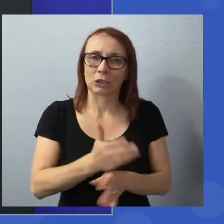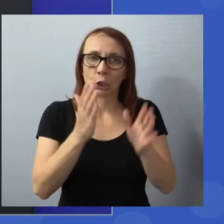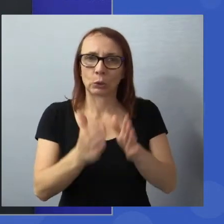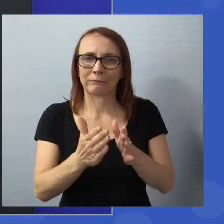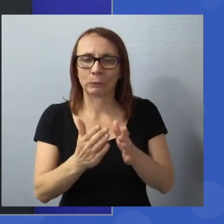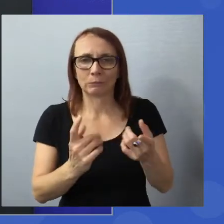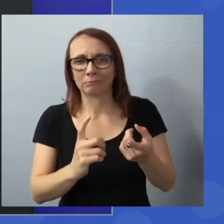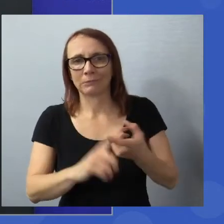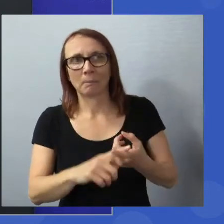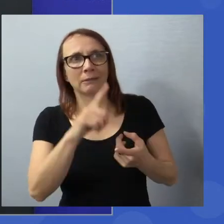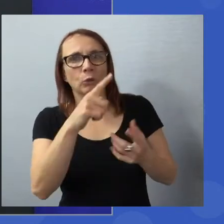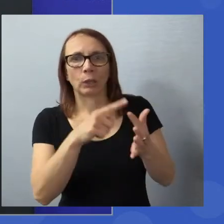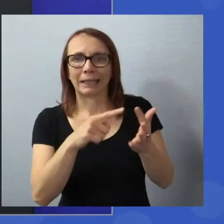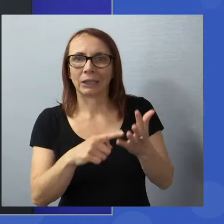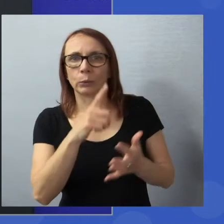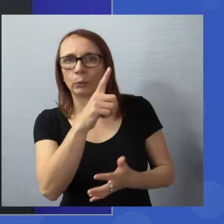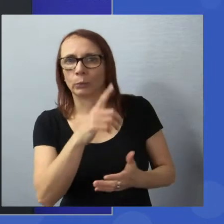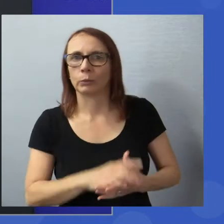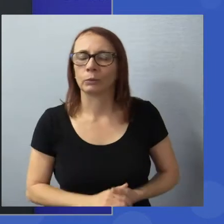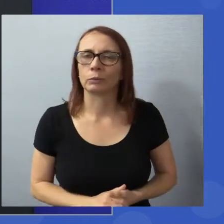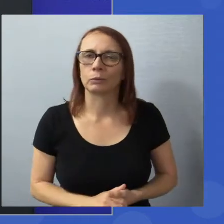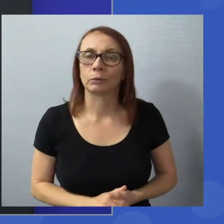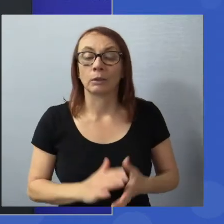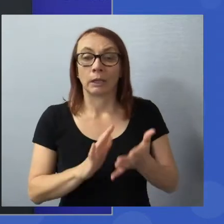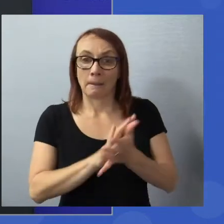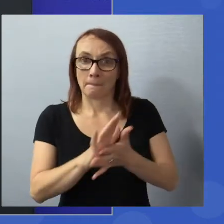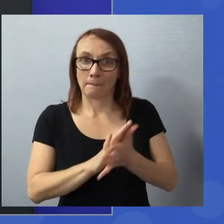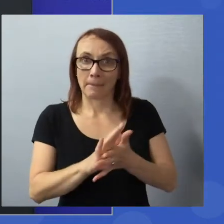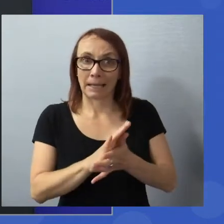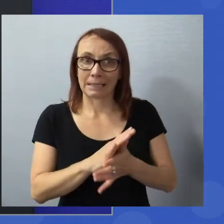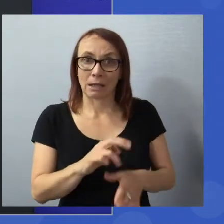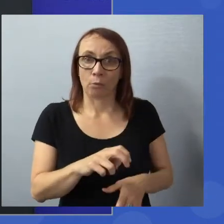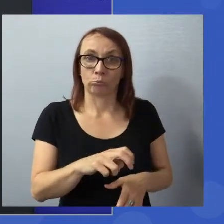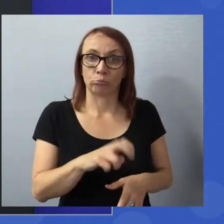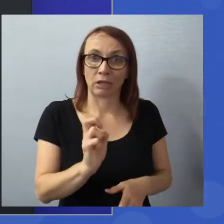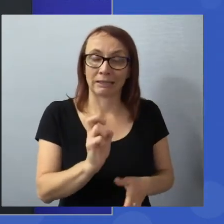exhaustedly you label and so post breaks it remains to be seen as powers returned